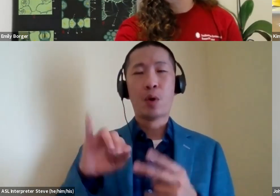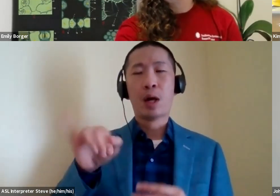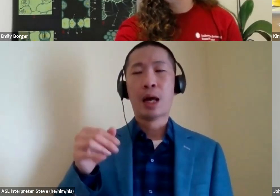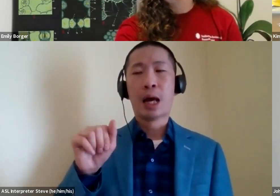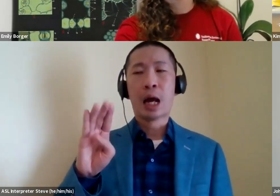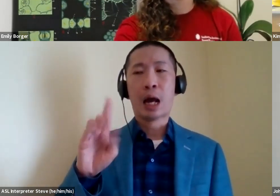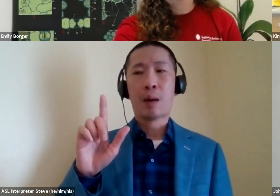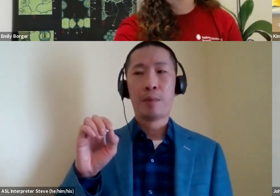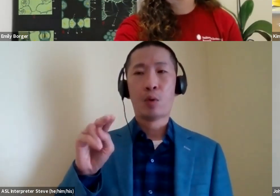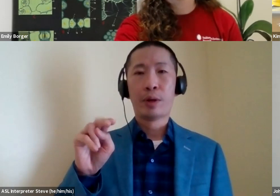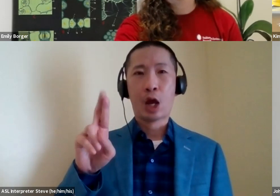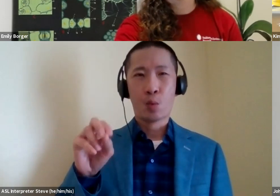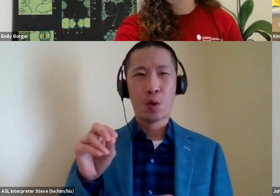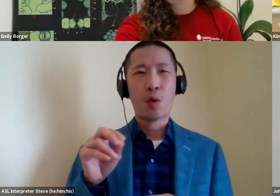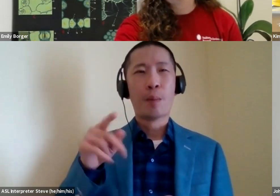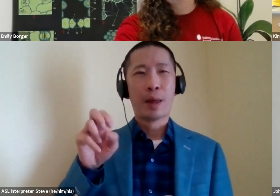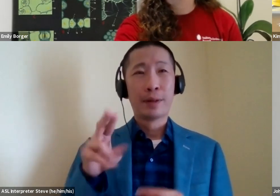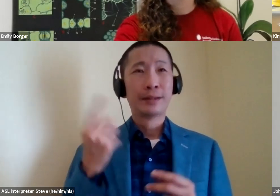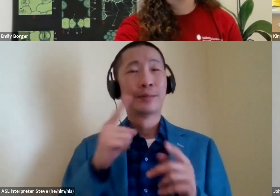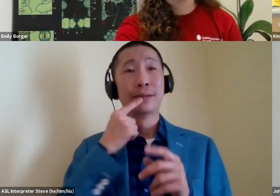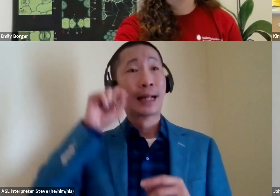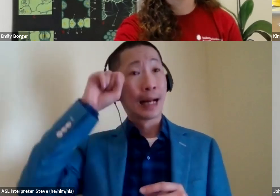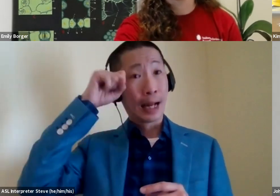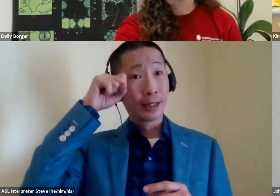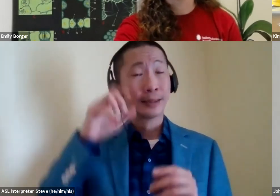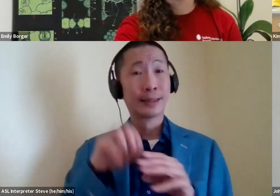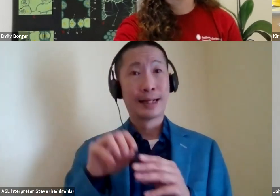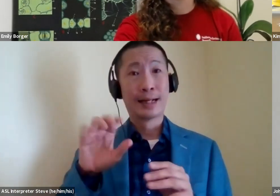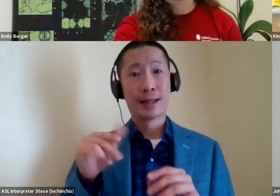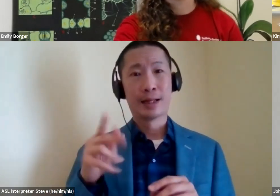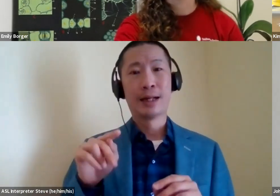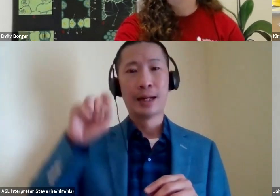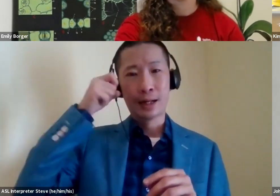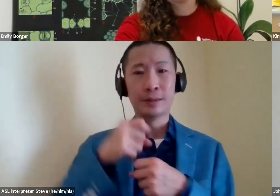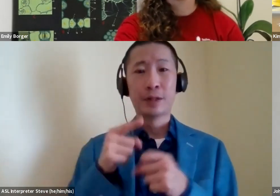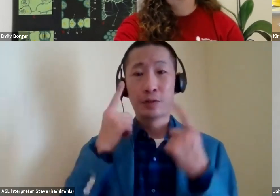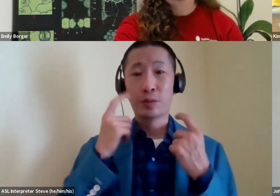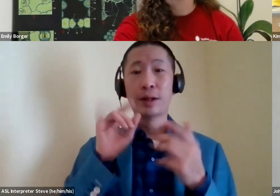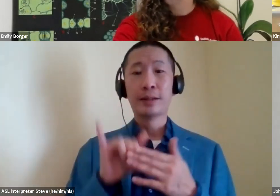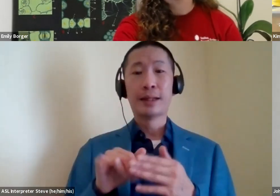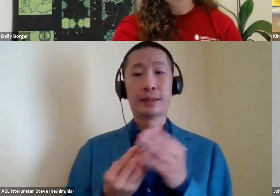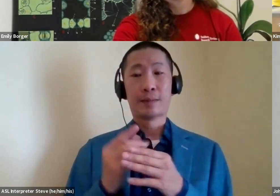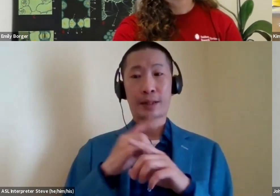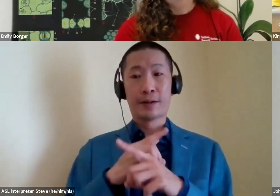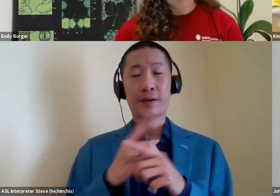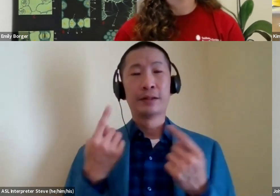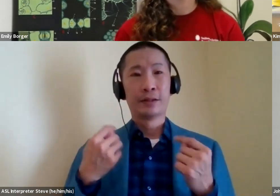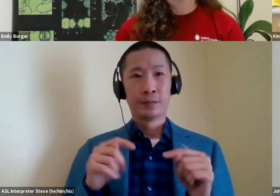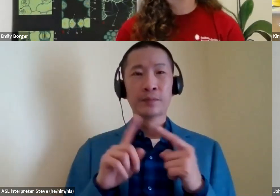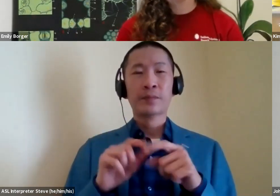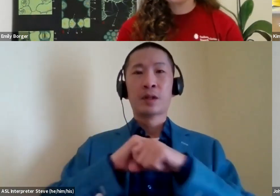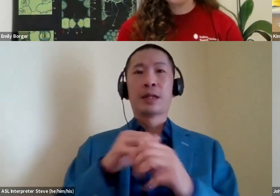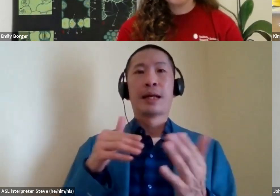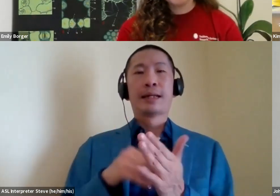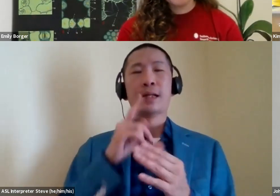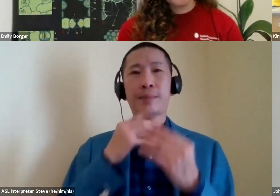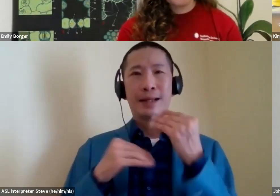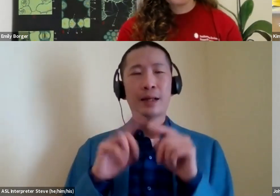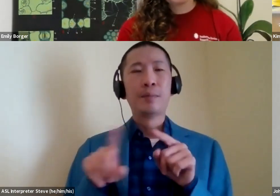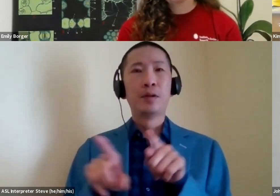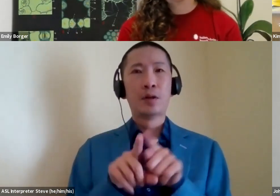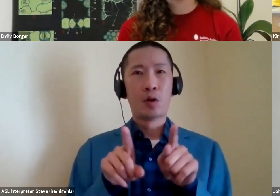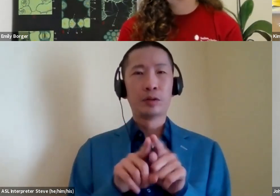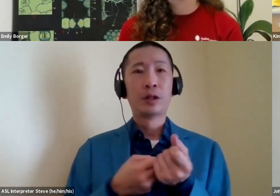Kim Komatsu (she/her): There was someone that gave a great example of onions in the chat onions, making you cry that's a plant defense that's trying to protect against being eaten but it's also causing us pain.